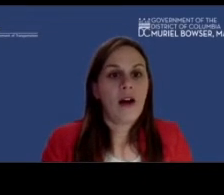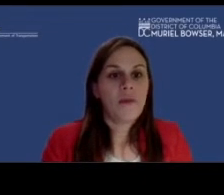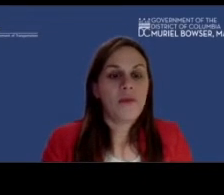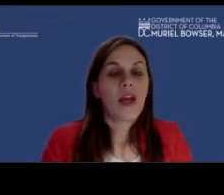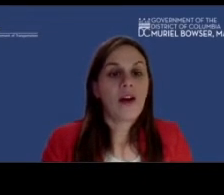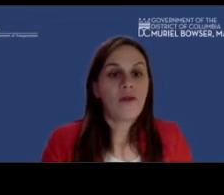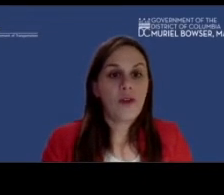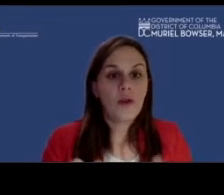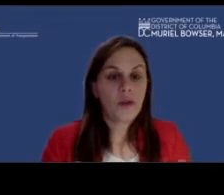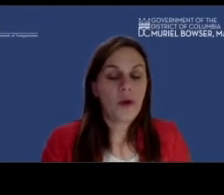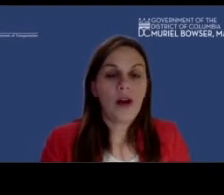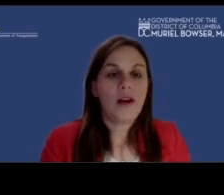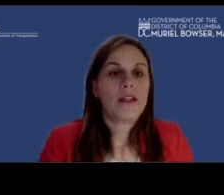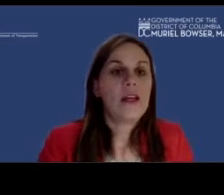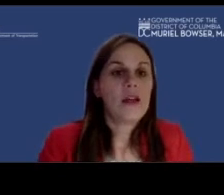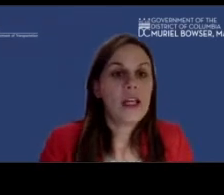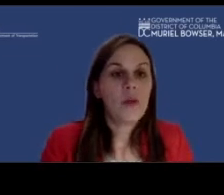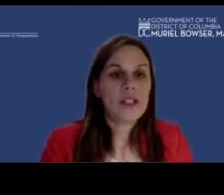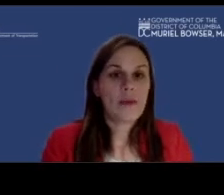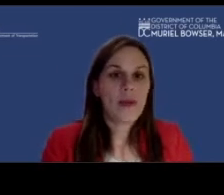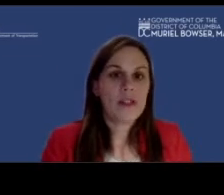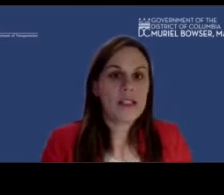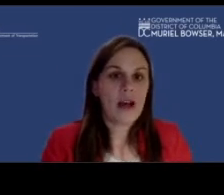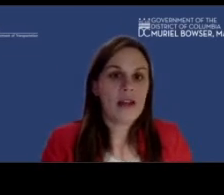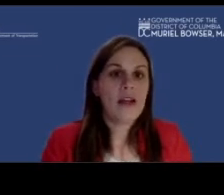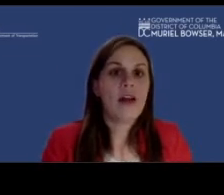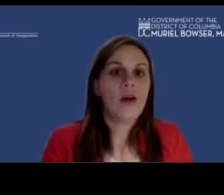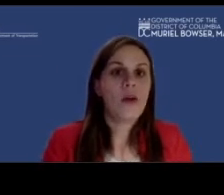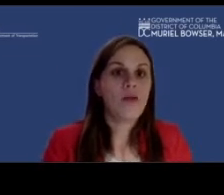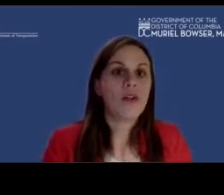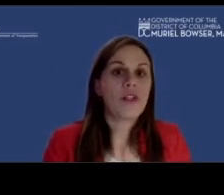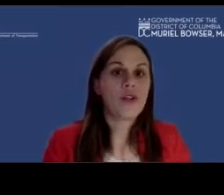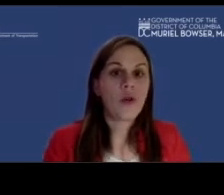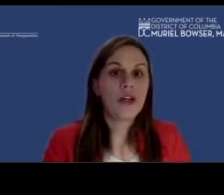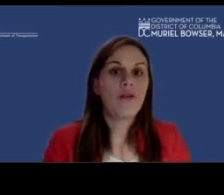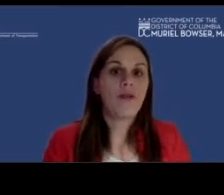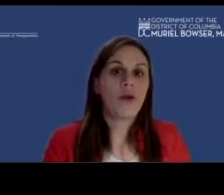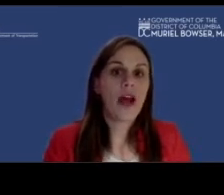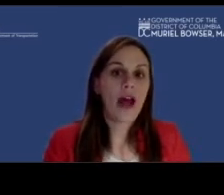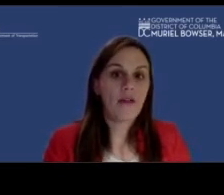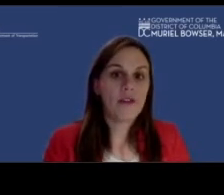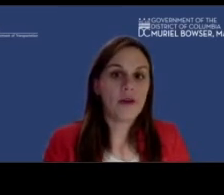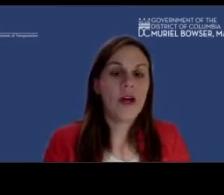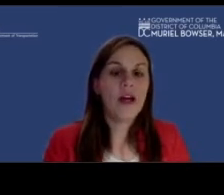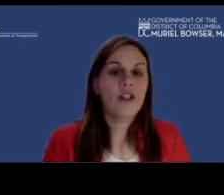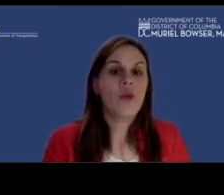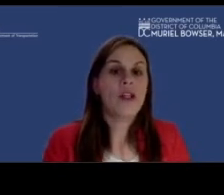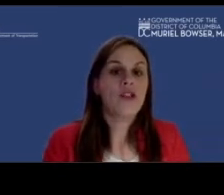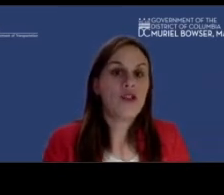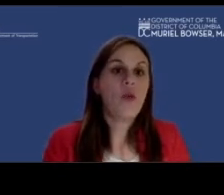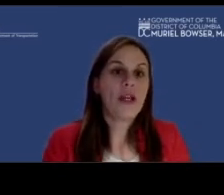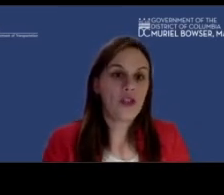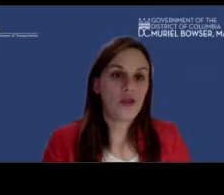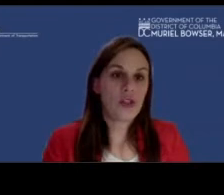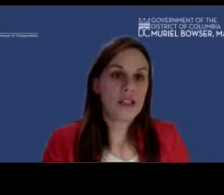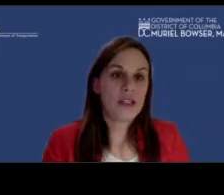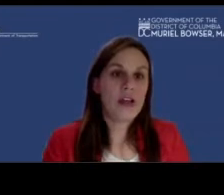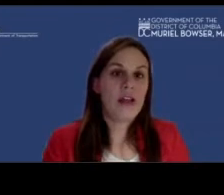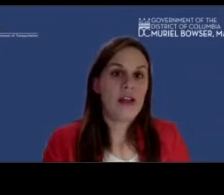um a few uh key points about the design we are restoring florida avenue to a two-way street